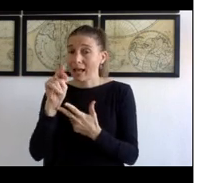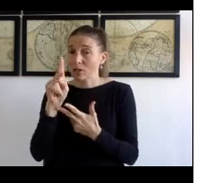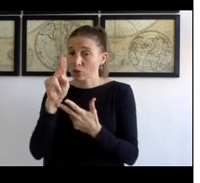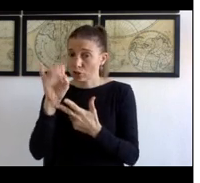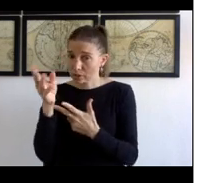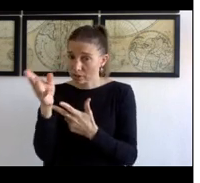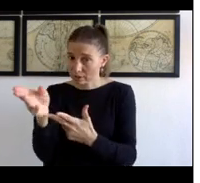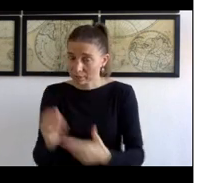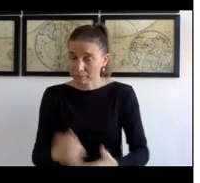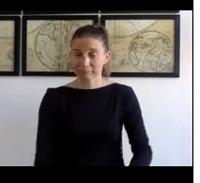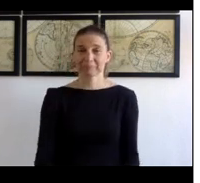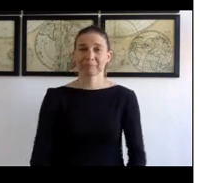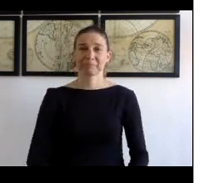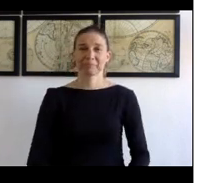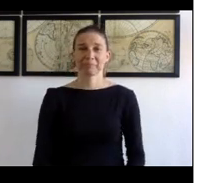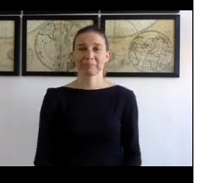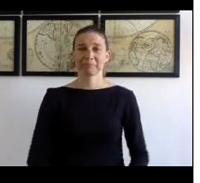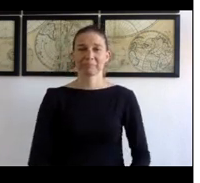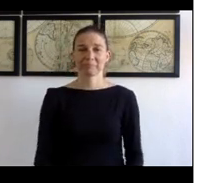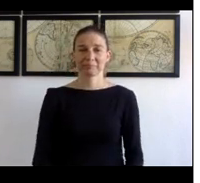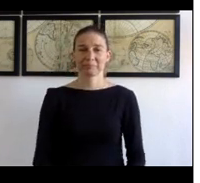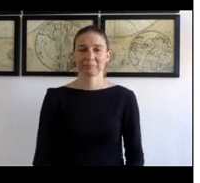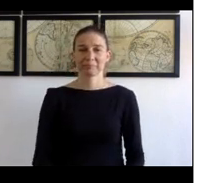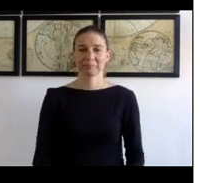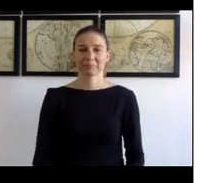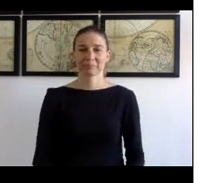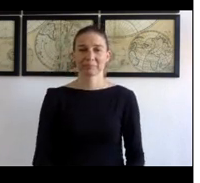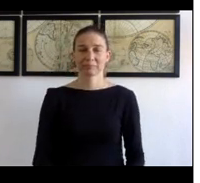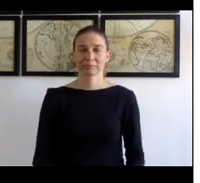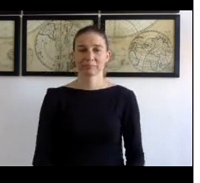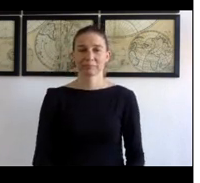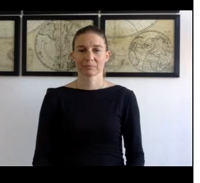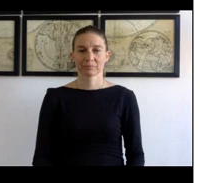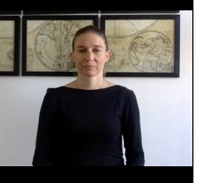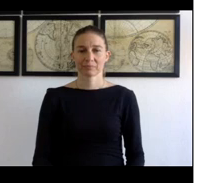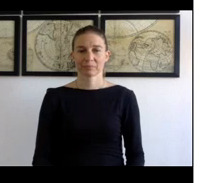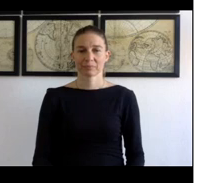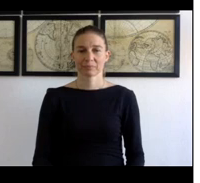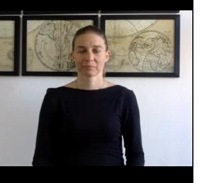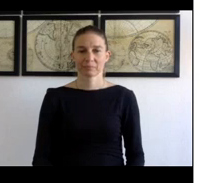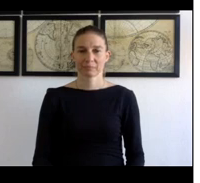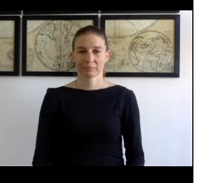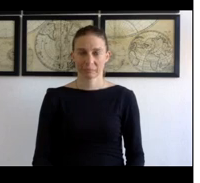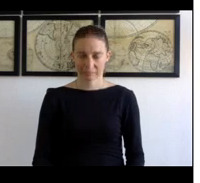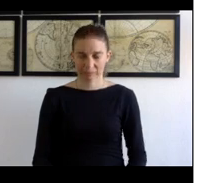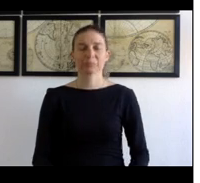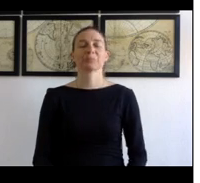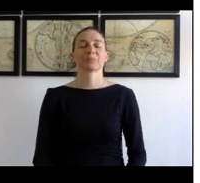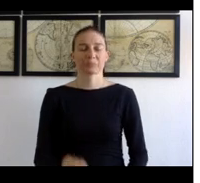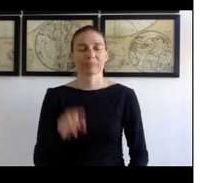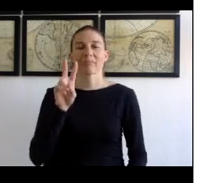Thank you, Gordon, for the questions. Very pertinent.